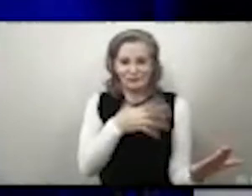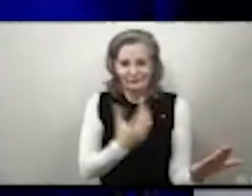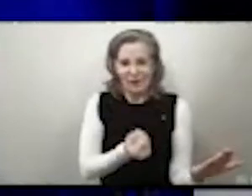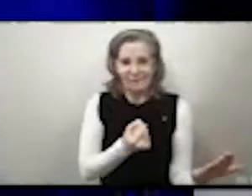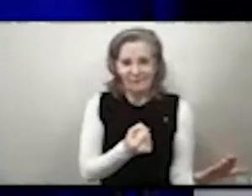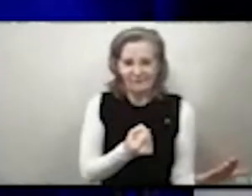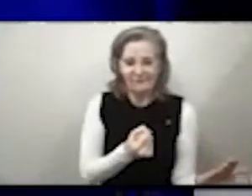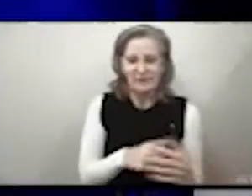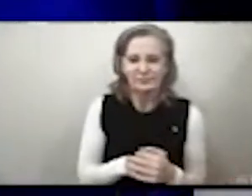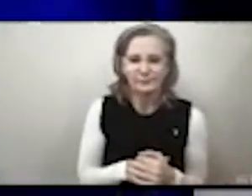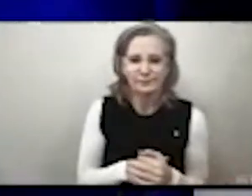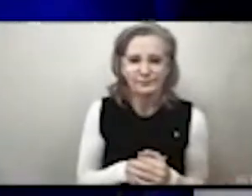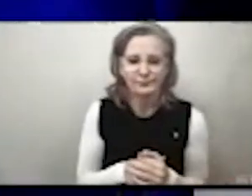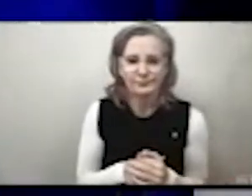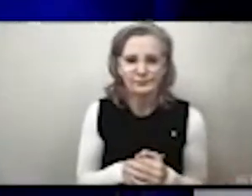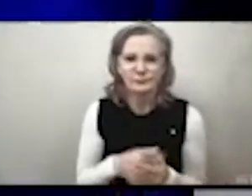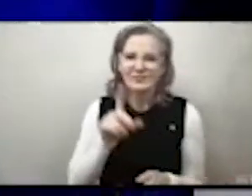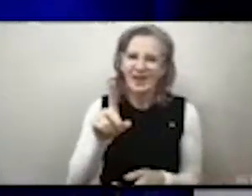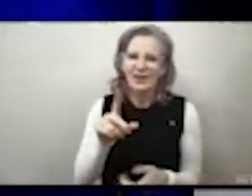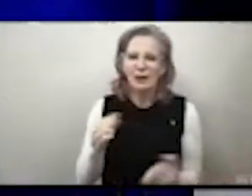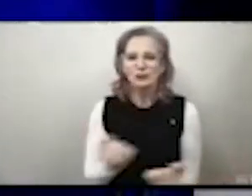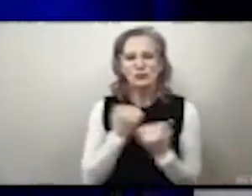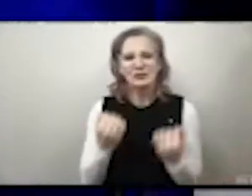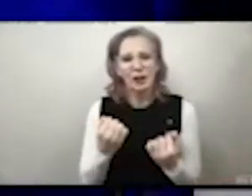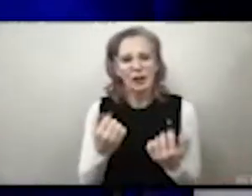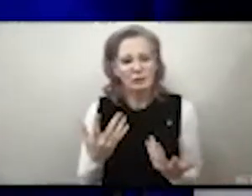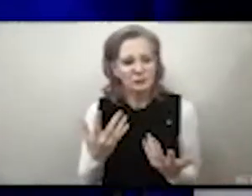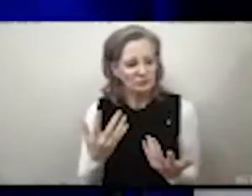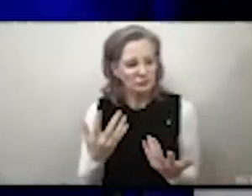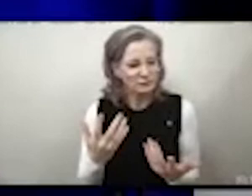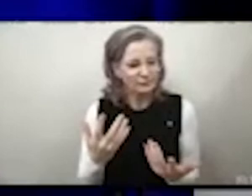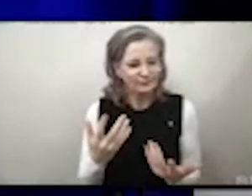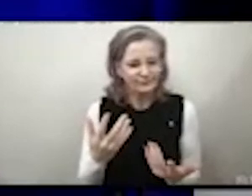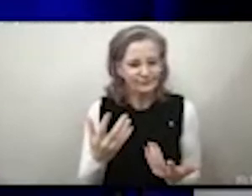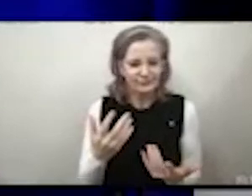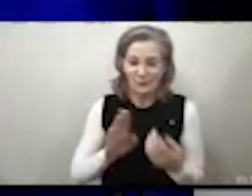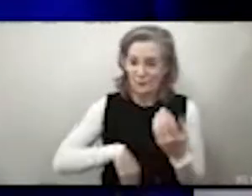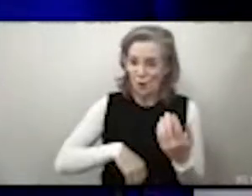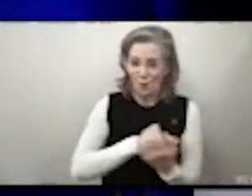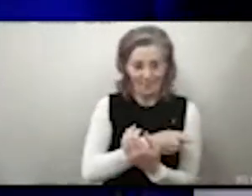and I think it's come out in, in all the Working Groups, starts at the individual. You know, it starts at that individual level.